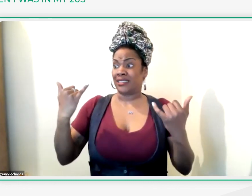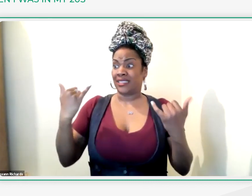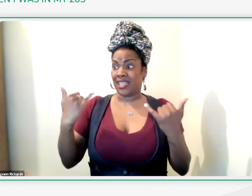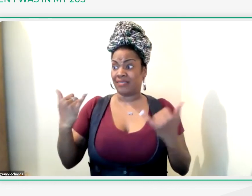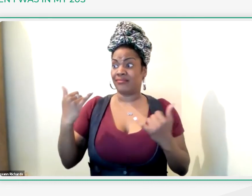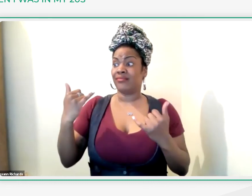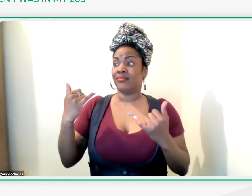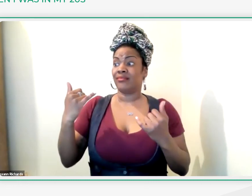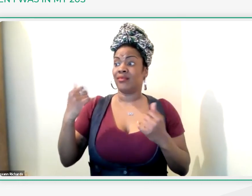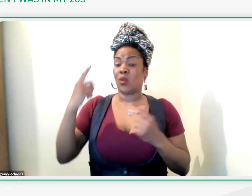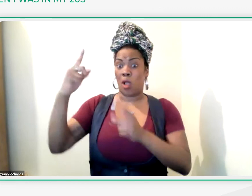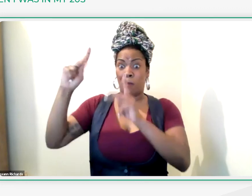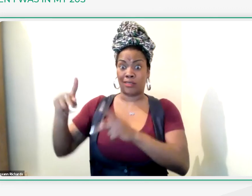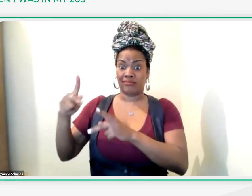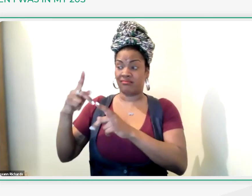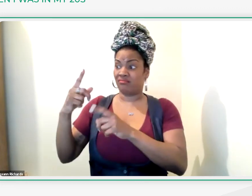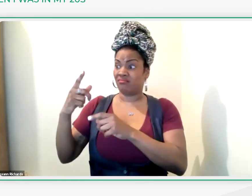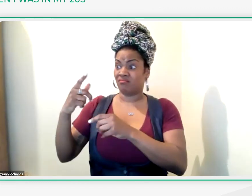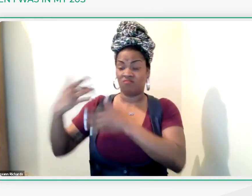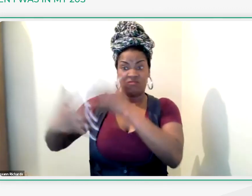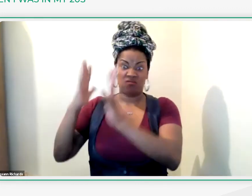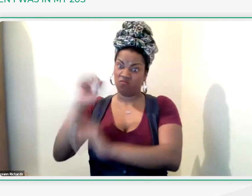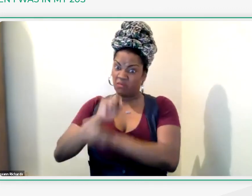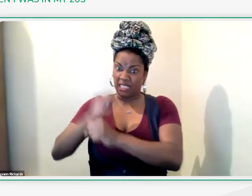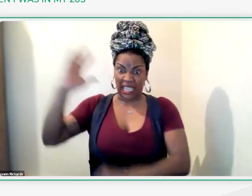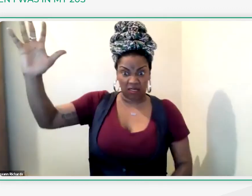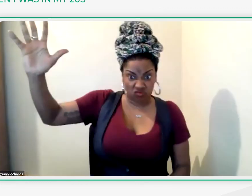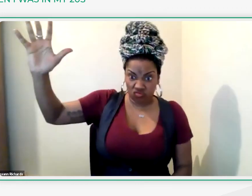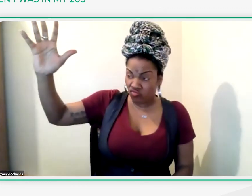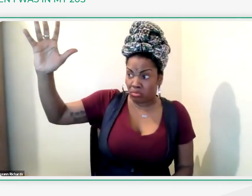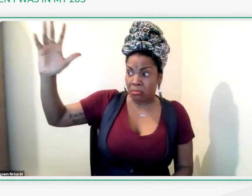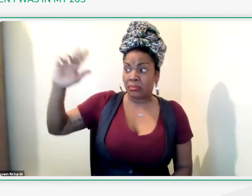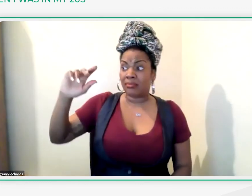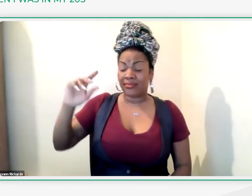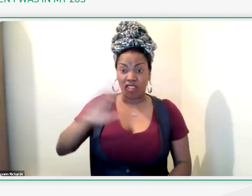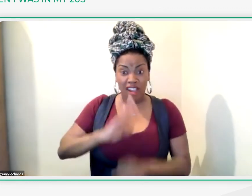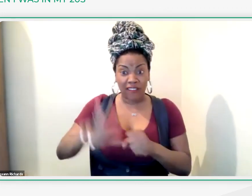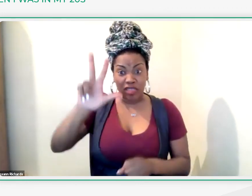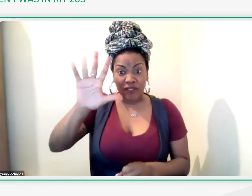It looks like today there's one person who actually left it over